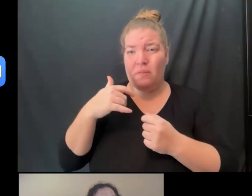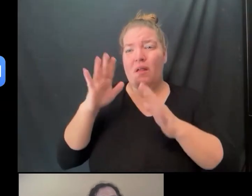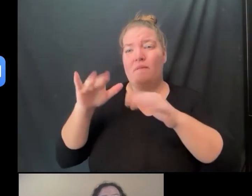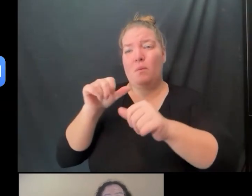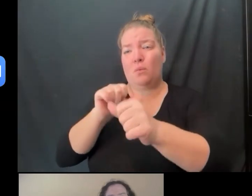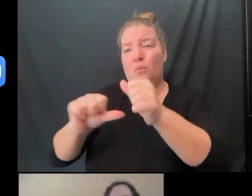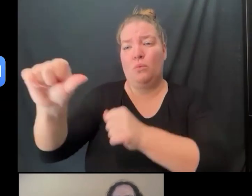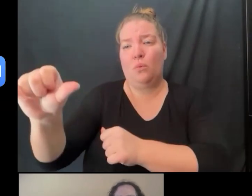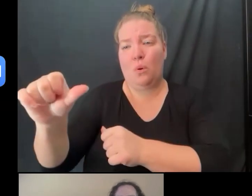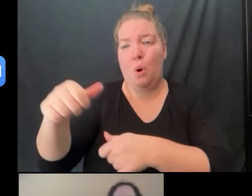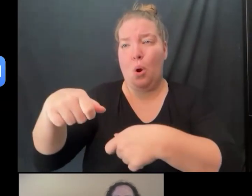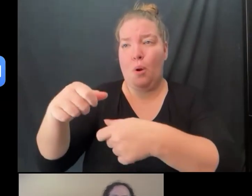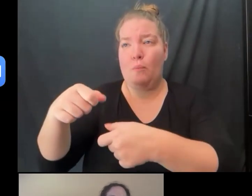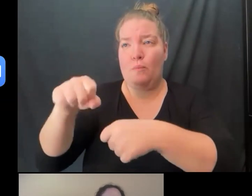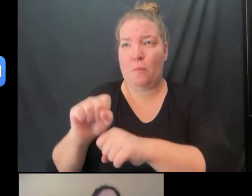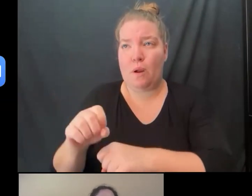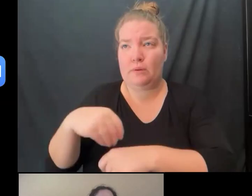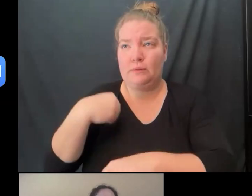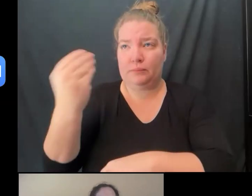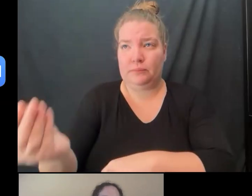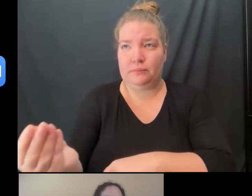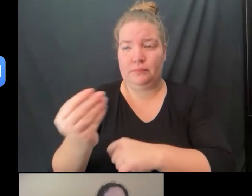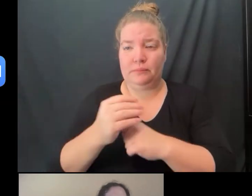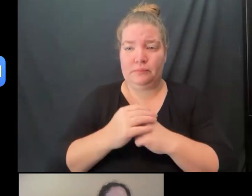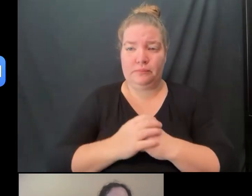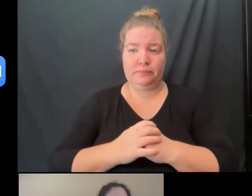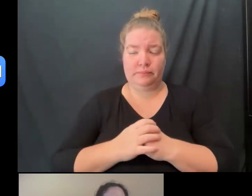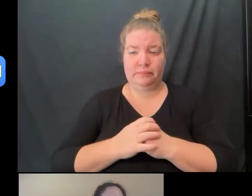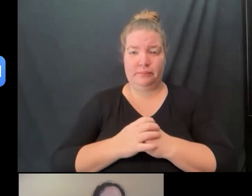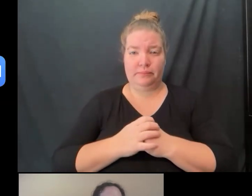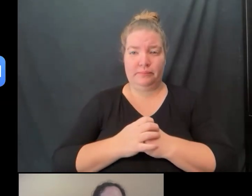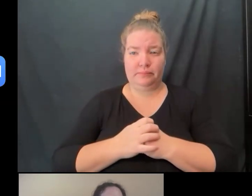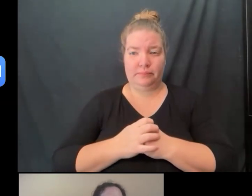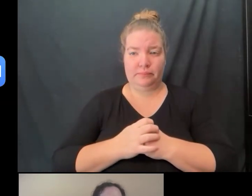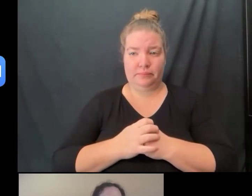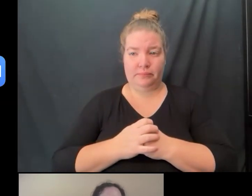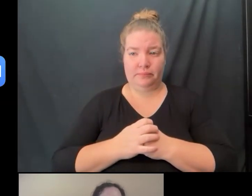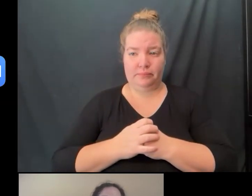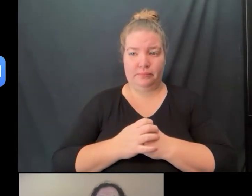Now, if you would-- by default, the video